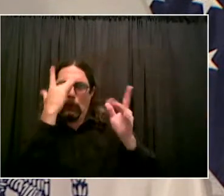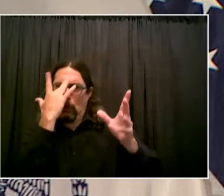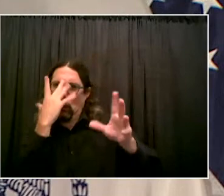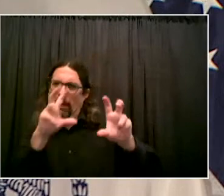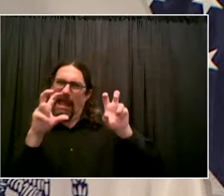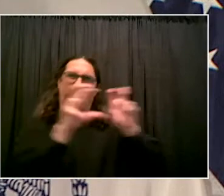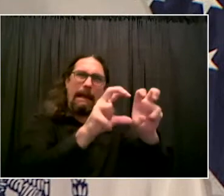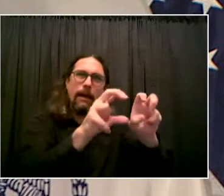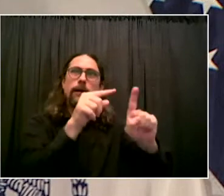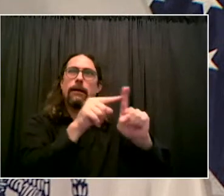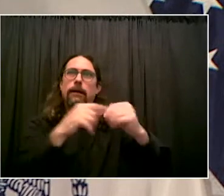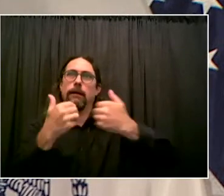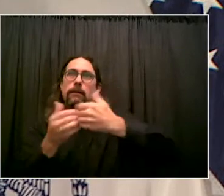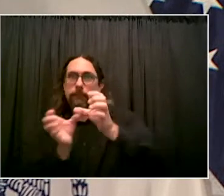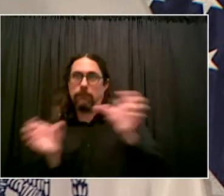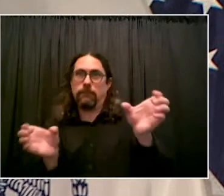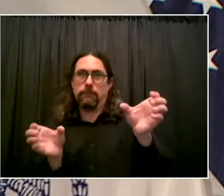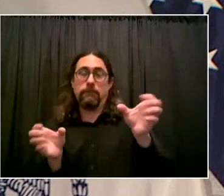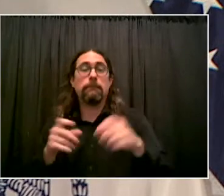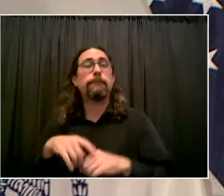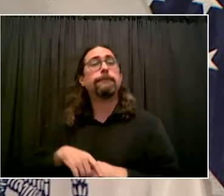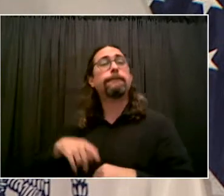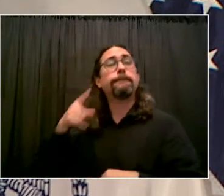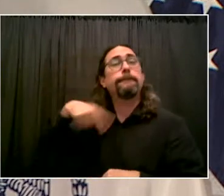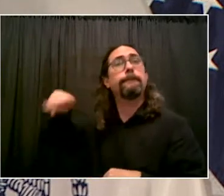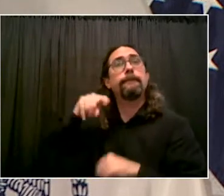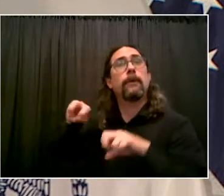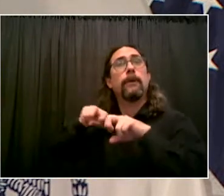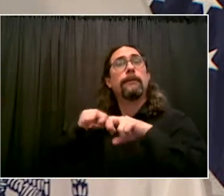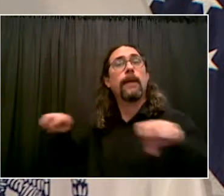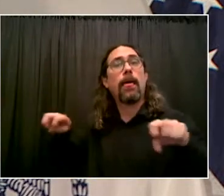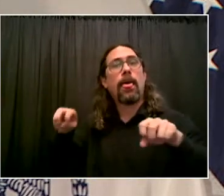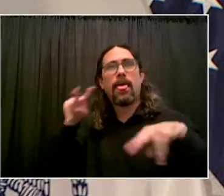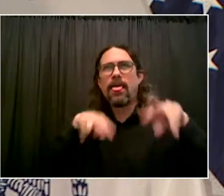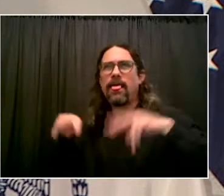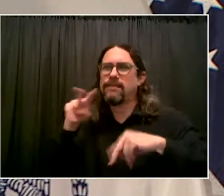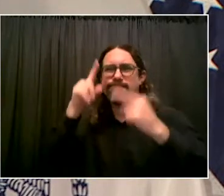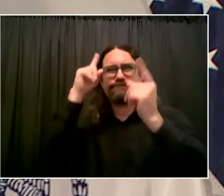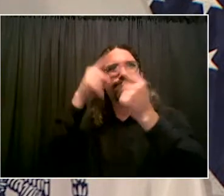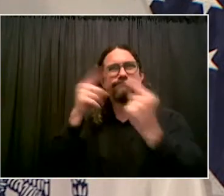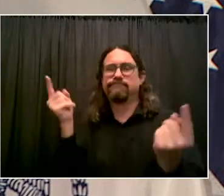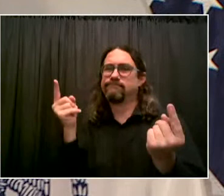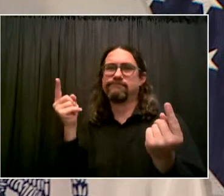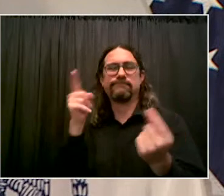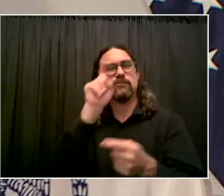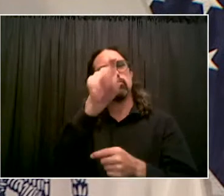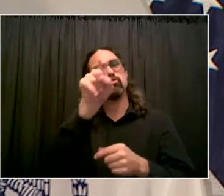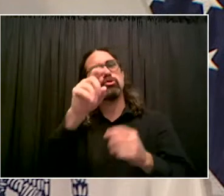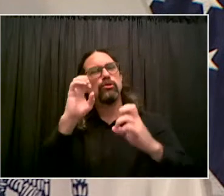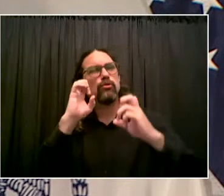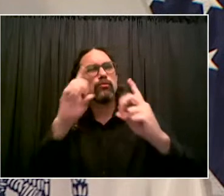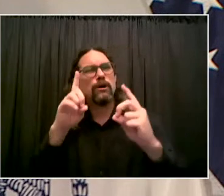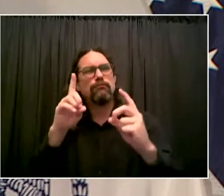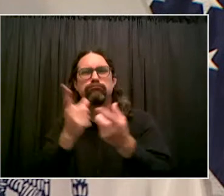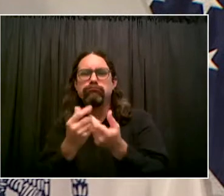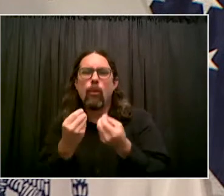ACCPLOMISHMENT AT THAT YOUNG AGE, IT'S NOT REALLY A MATTER OF TESTING, THEY SAID, IT'S A